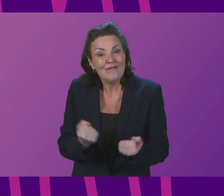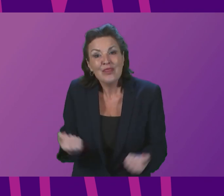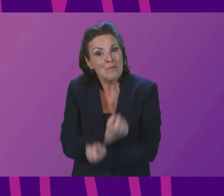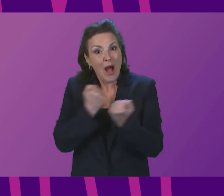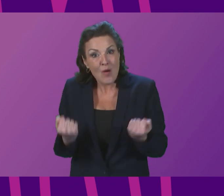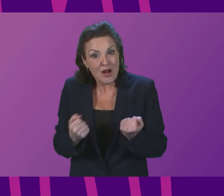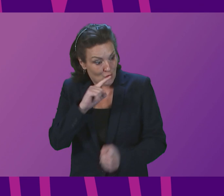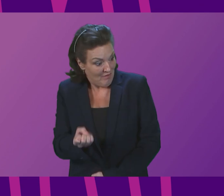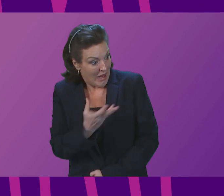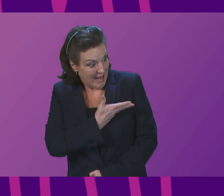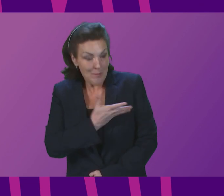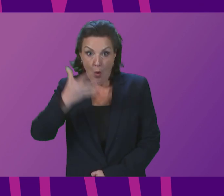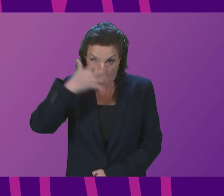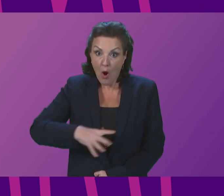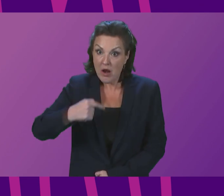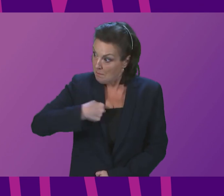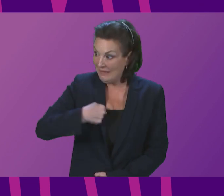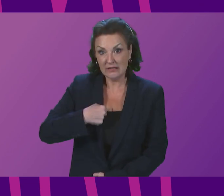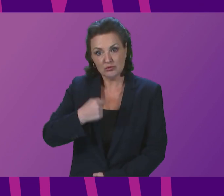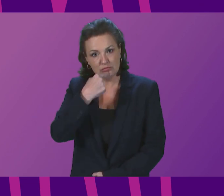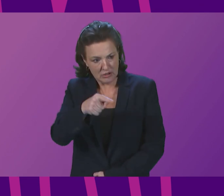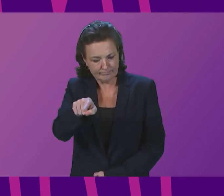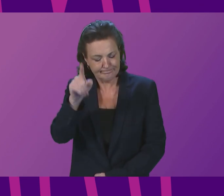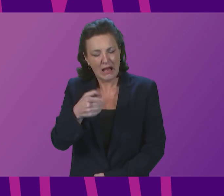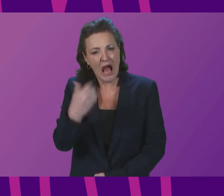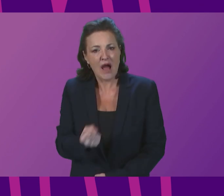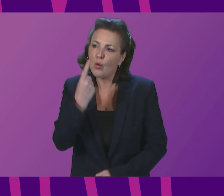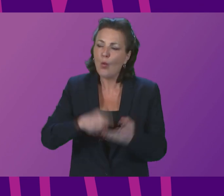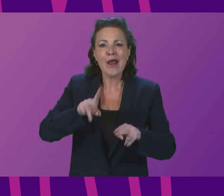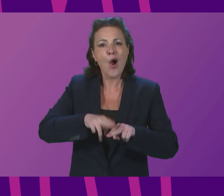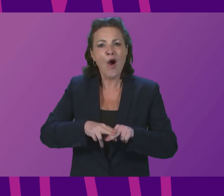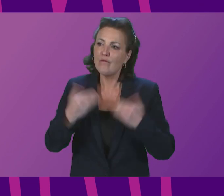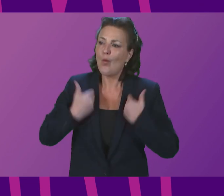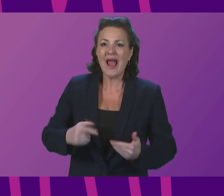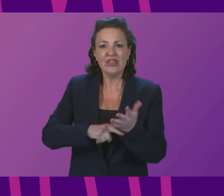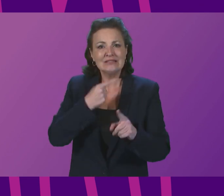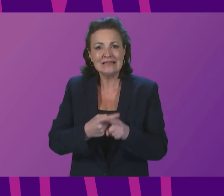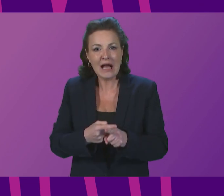If Labour wants these things to happen in Scotland, it cannot just talk about the ends